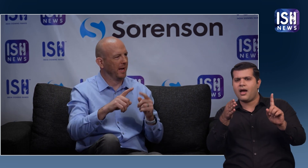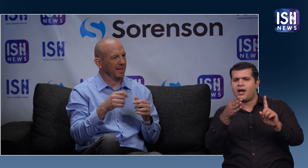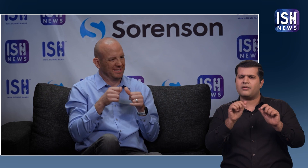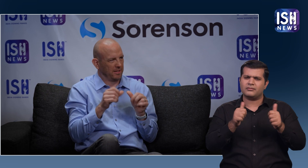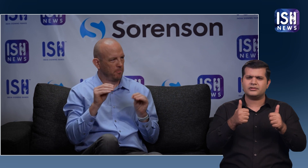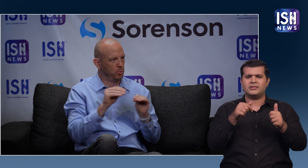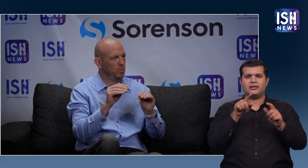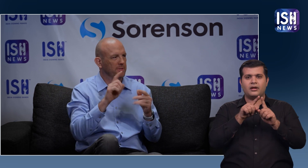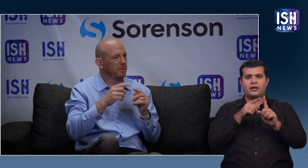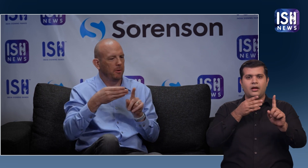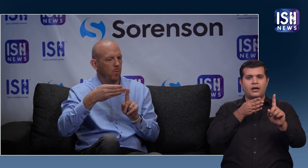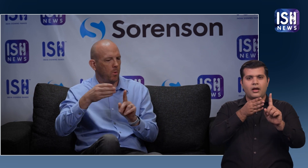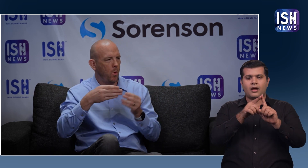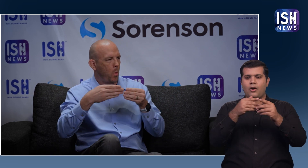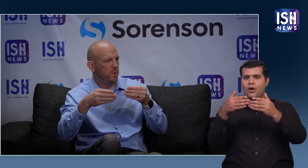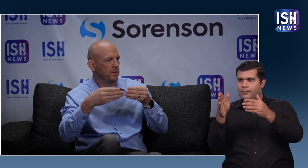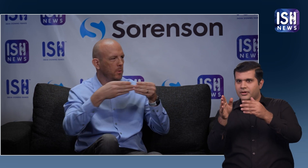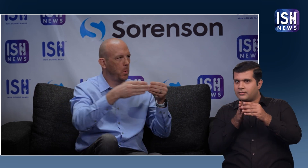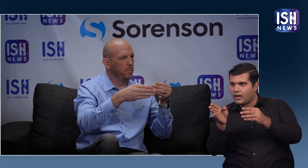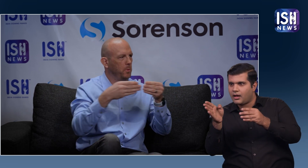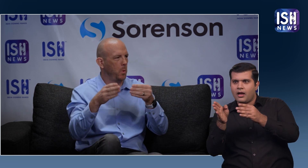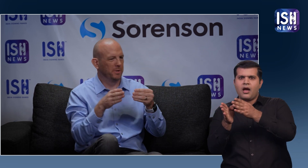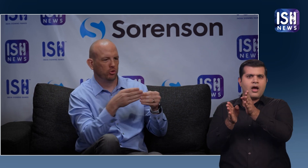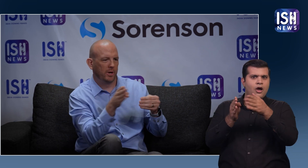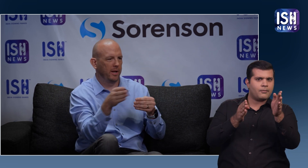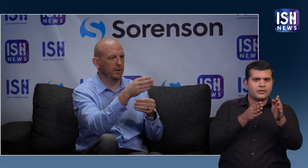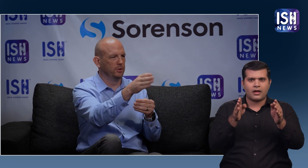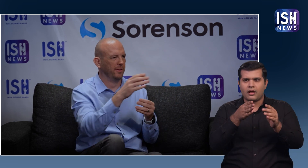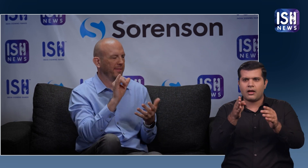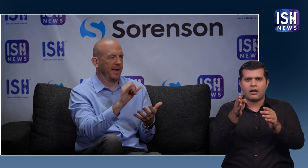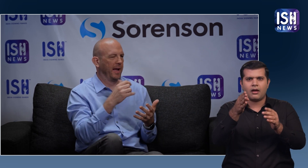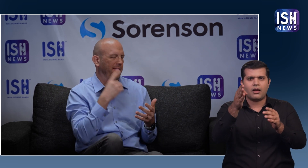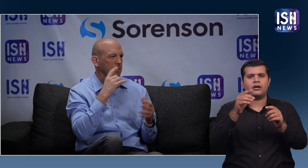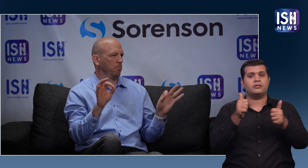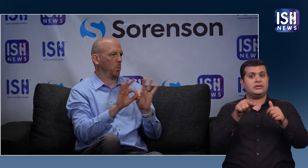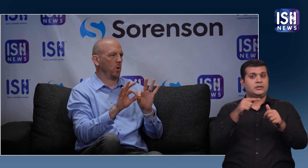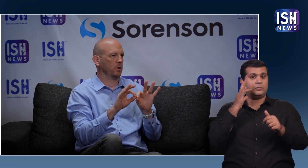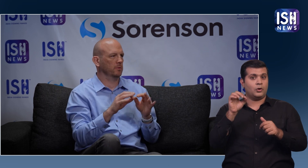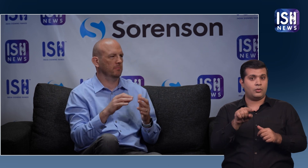But still keep on moving and opening different doors. That, I think is important.